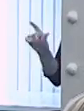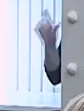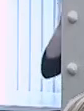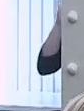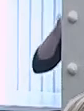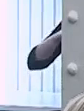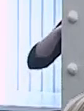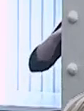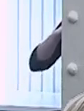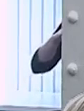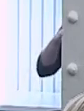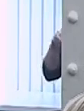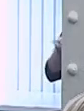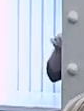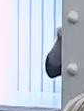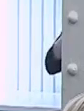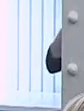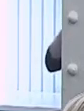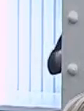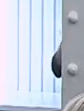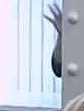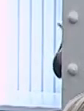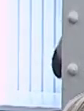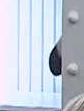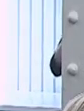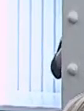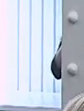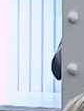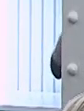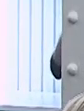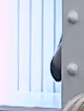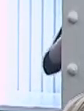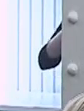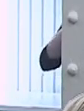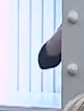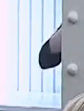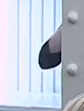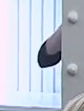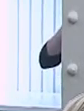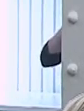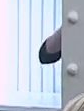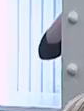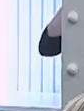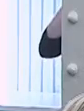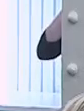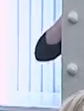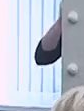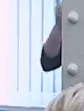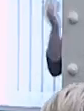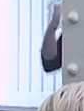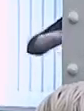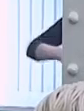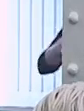It's all somebody wants to talk about, it's what they think day in and day out. And to have a therapist say,